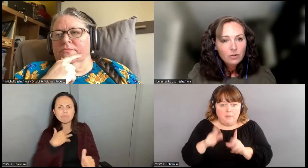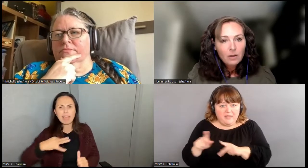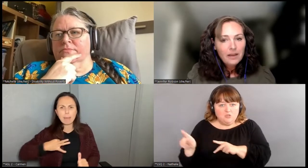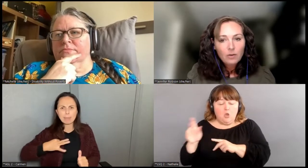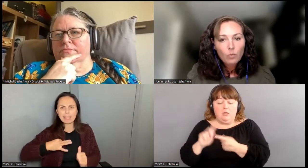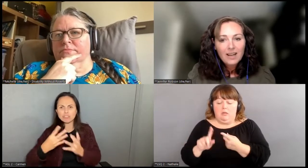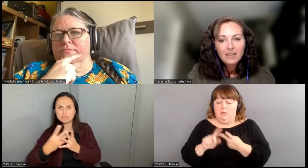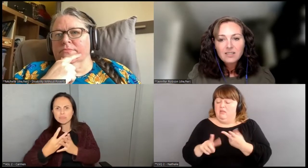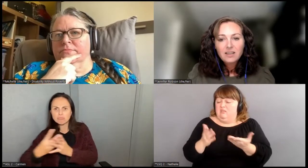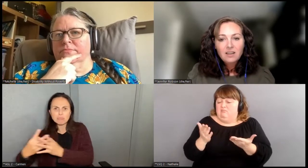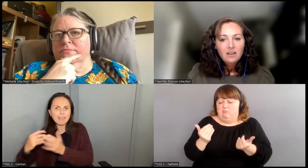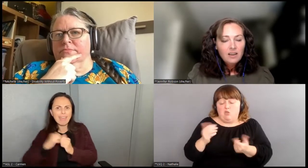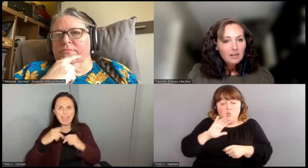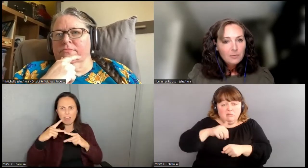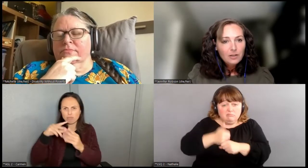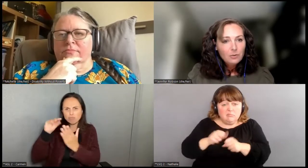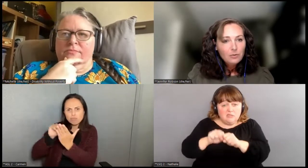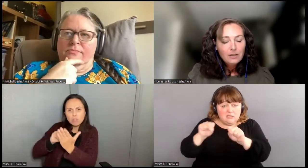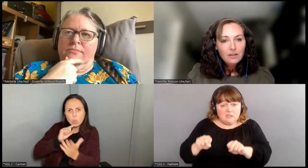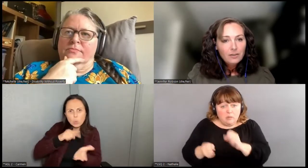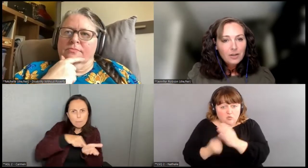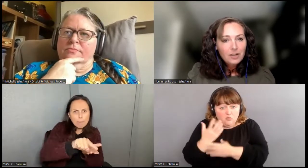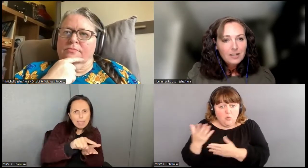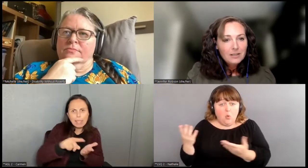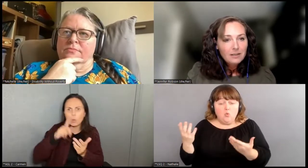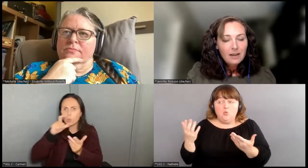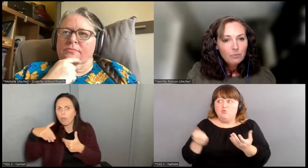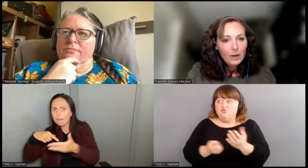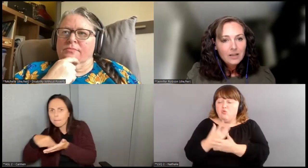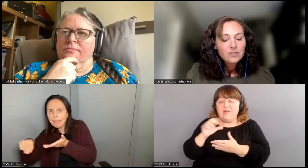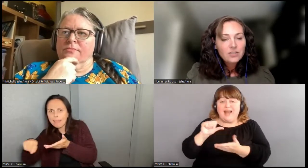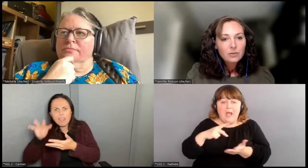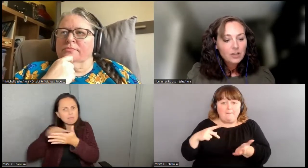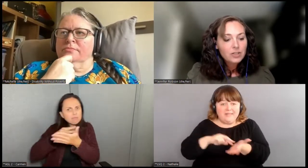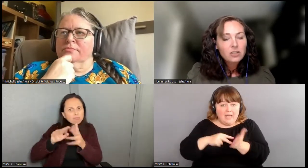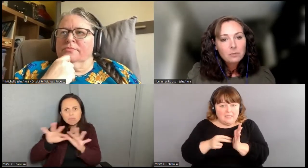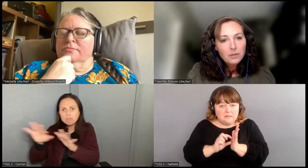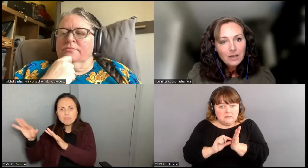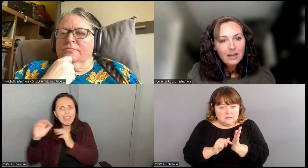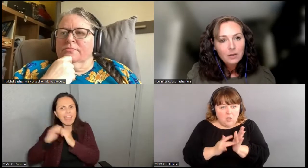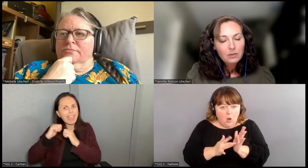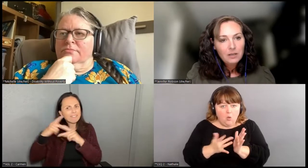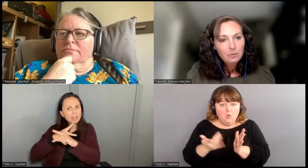GOT PAID WHAT? THEY ARE GOING TO NEED TO HAVE TO WAYS TO ACTUALLY COMMUNICATE WITH PEOPLE